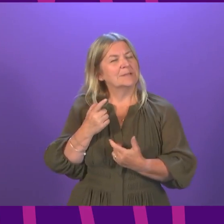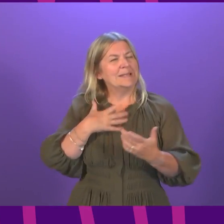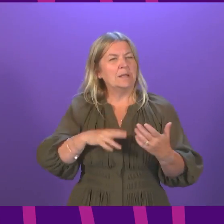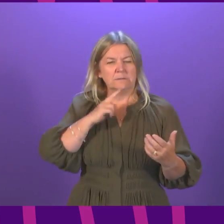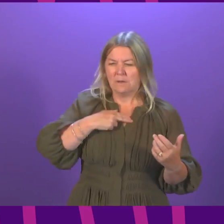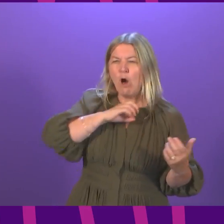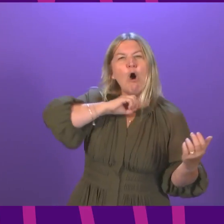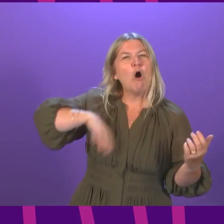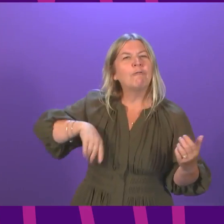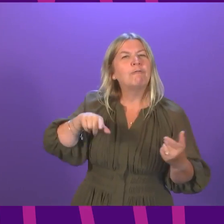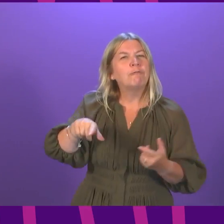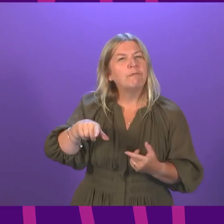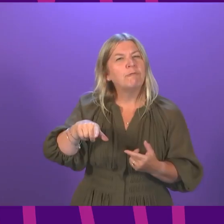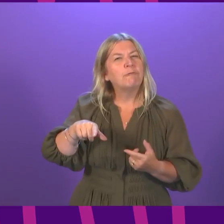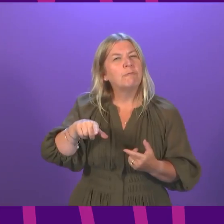about why language matters.